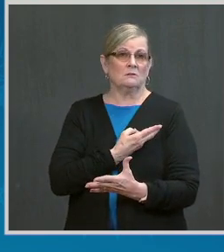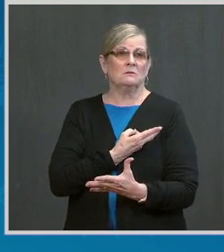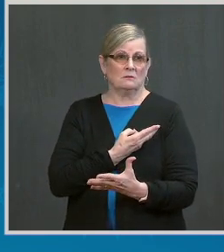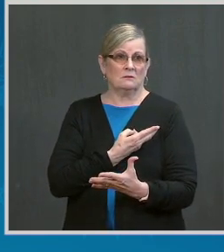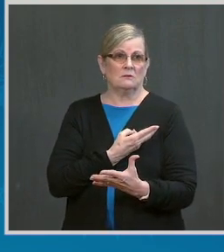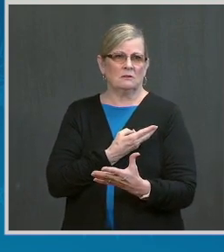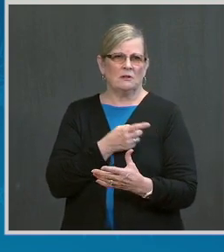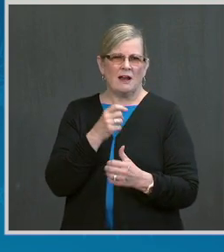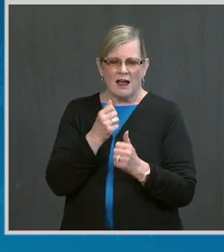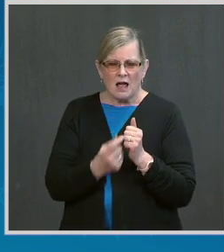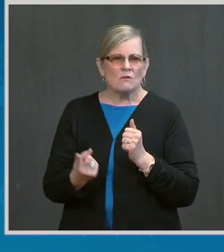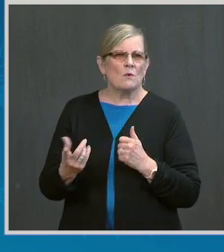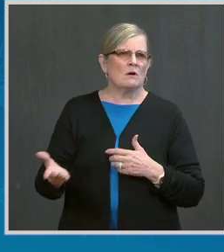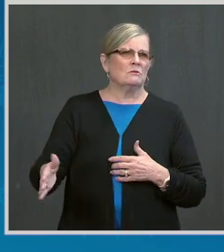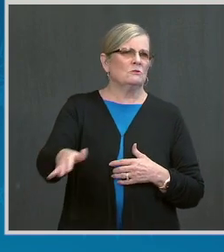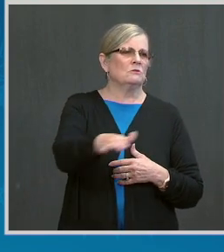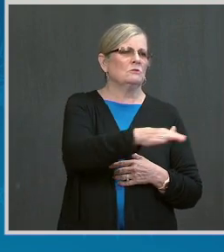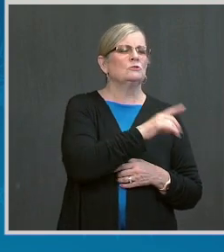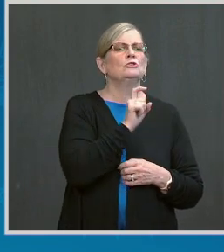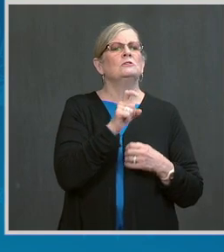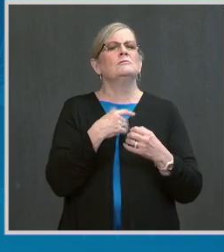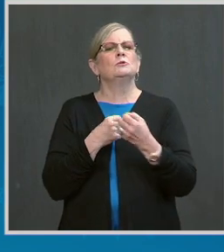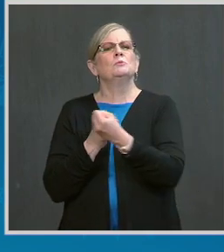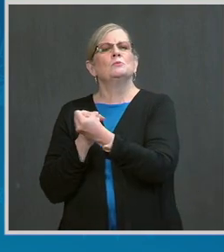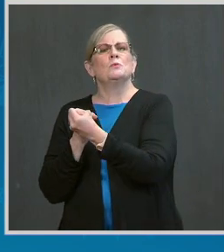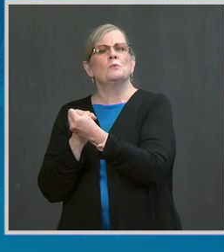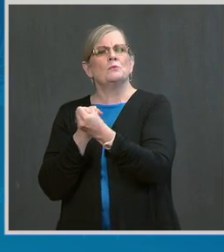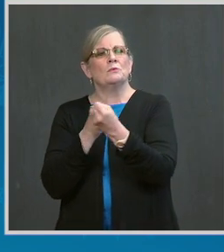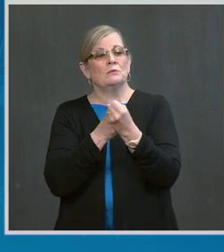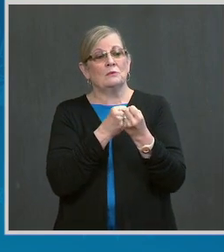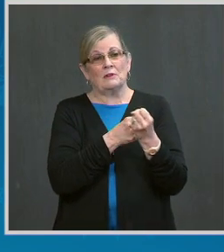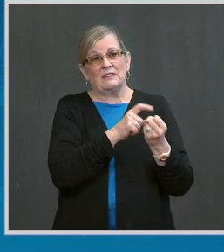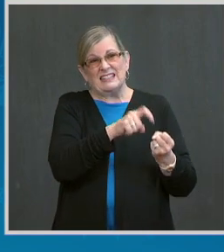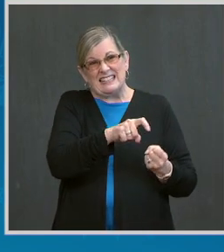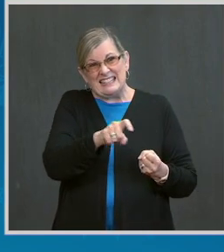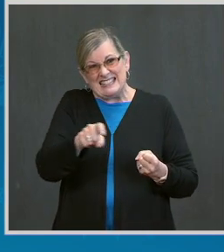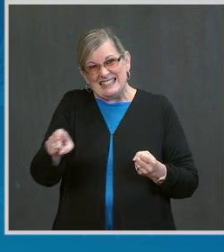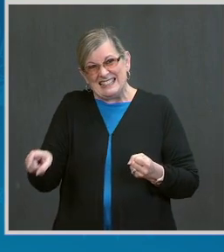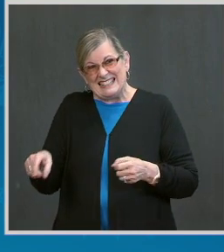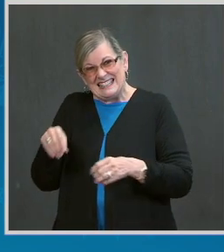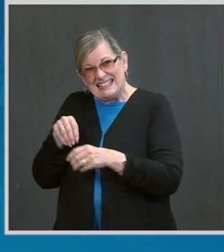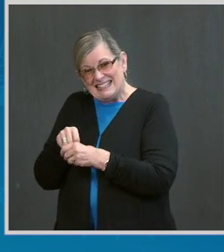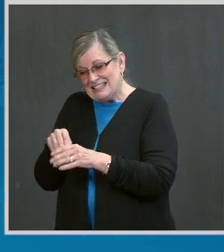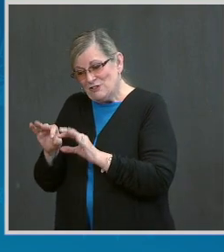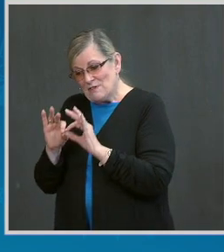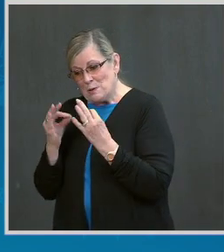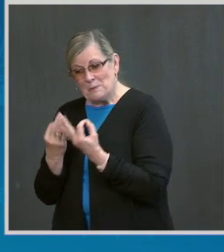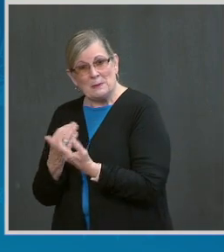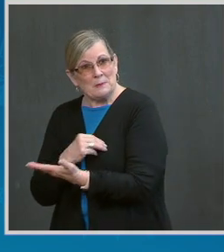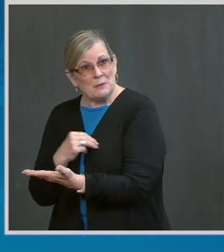to support their family members, including their elders, and do what they need to do to work.